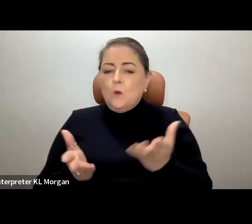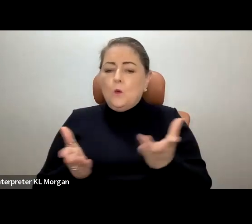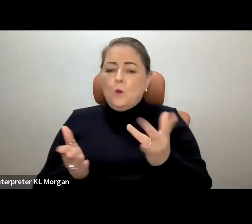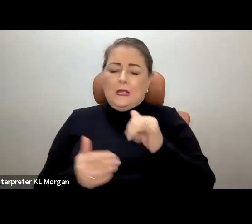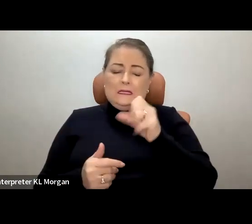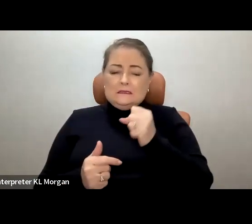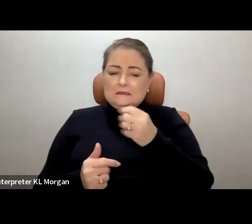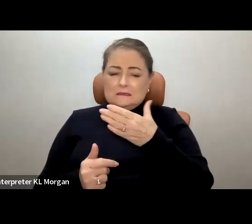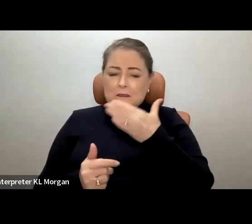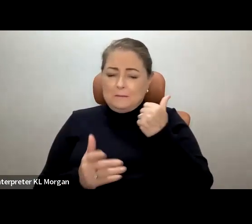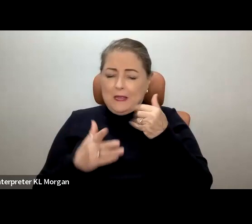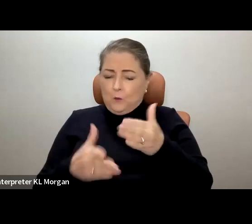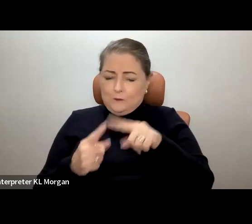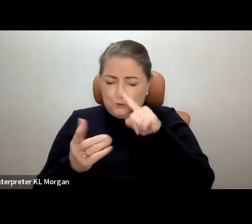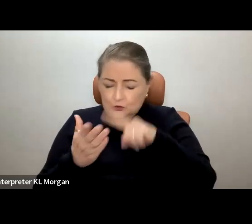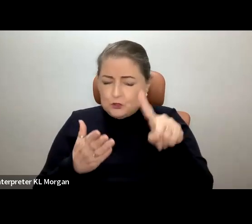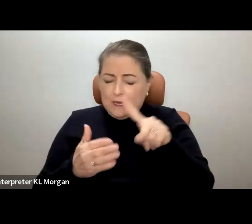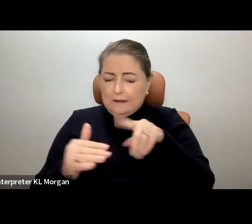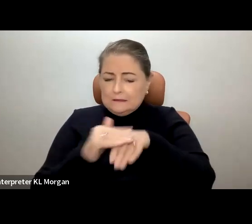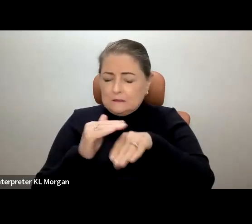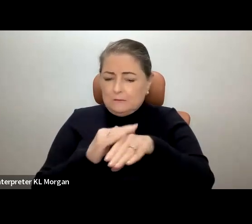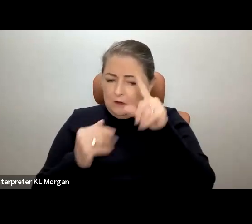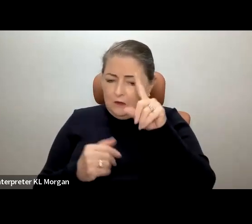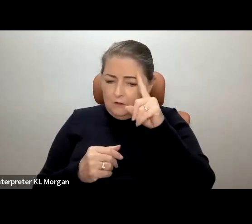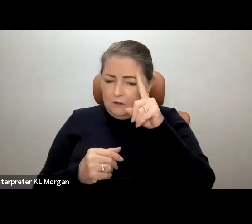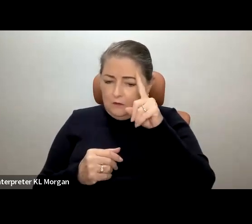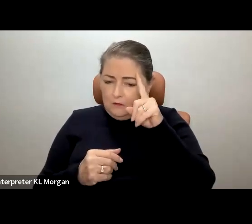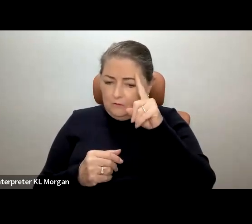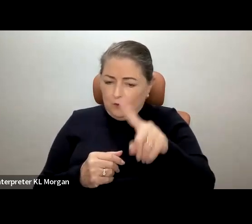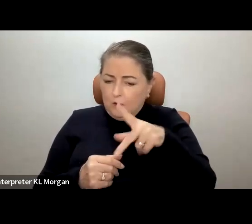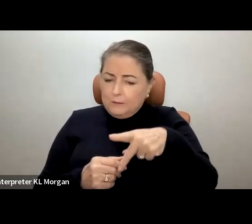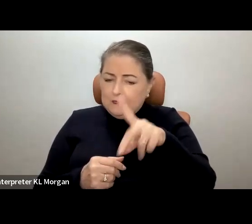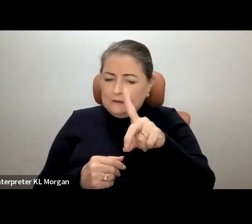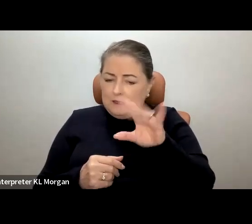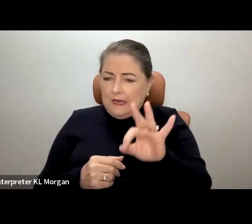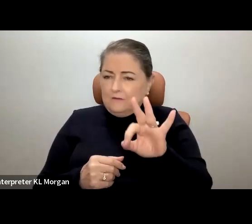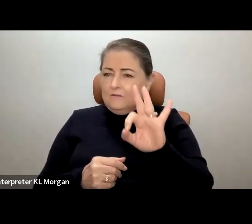I have issues with it myself. And my one of my hopes with Ally